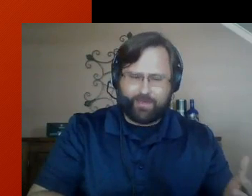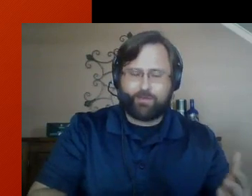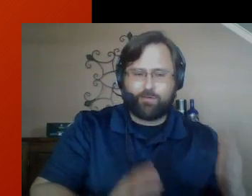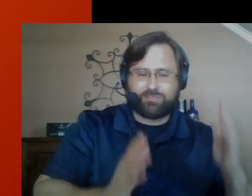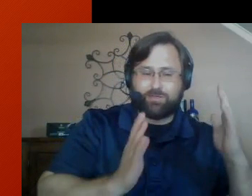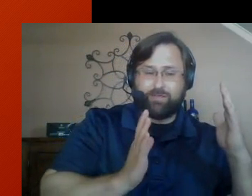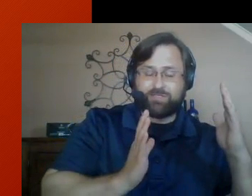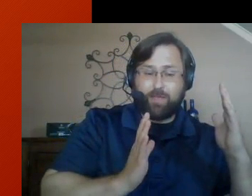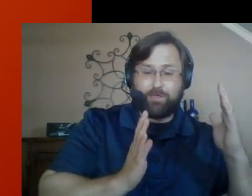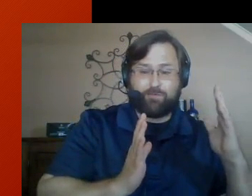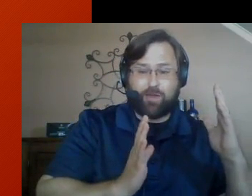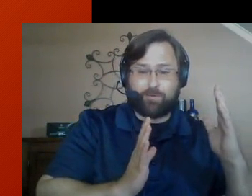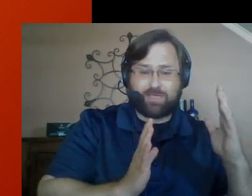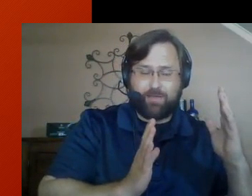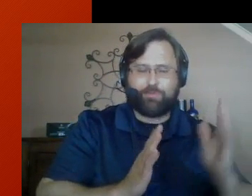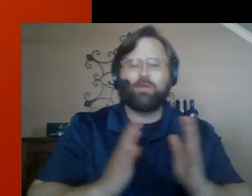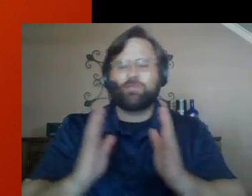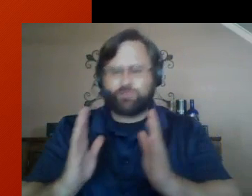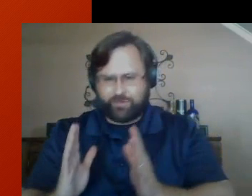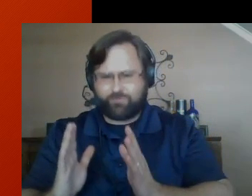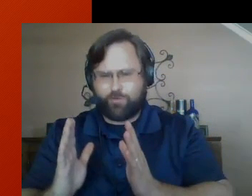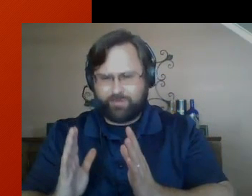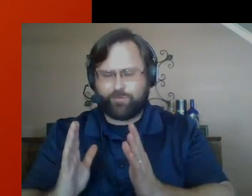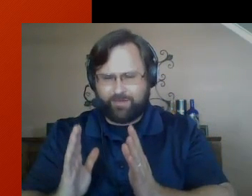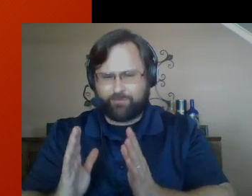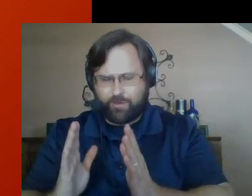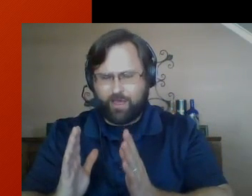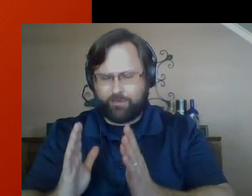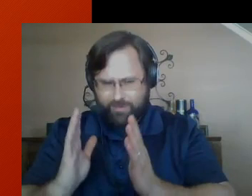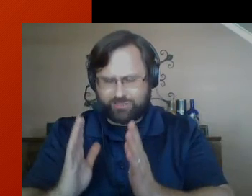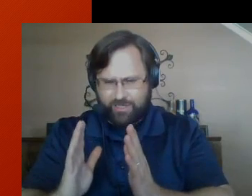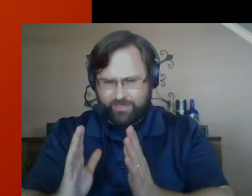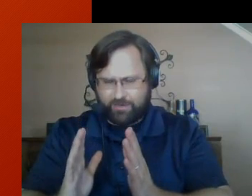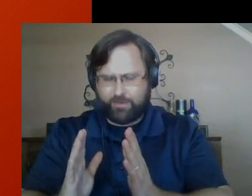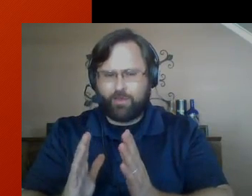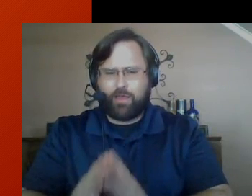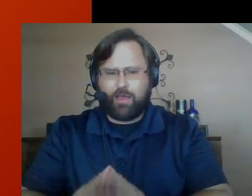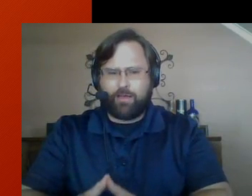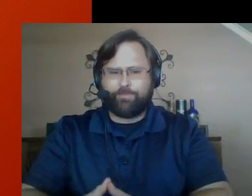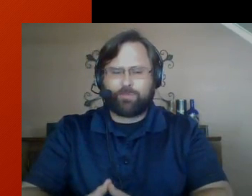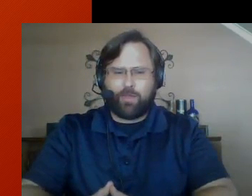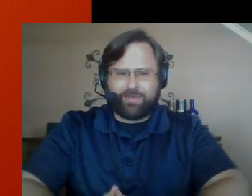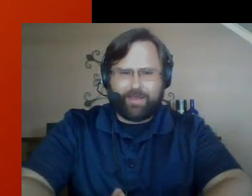notice when you have the topic of your eyebrows up during the affirmative you would have your head shaking up and down